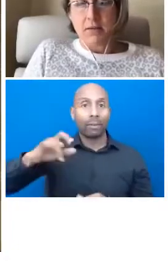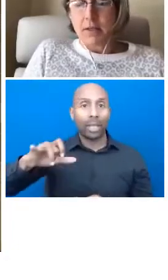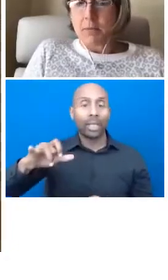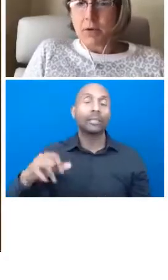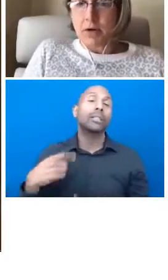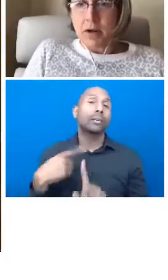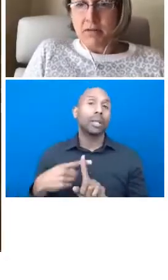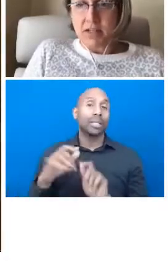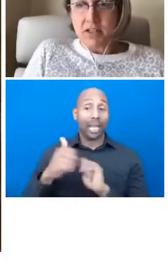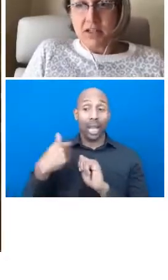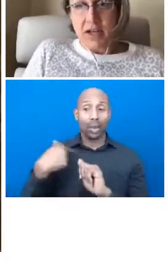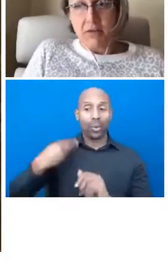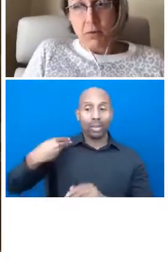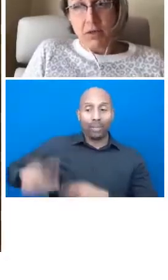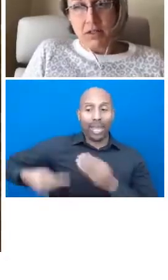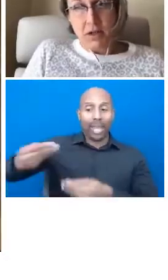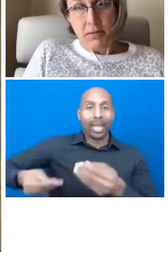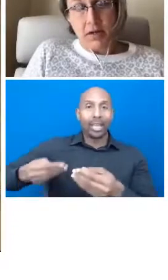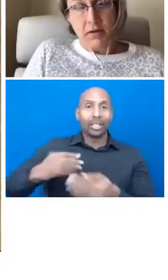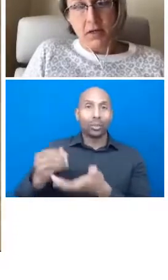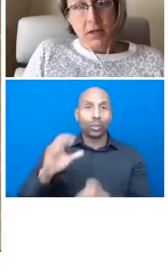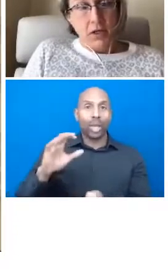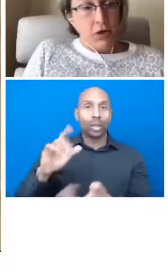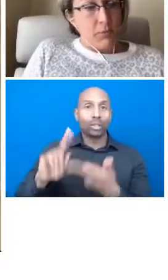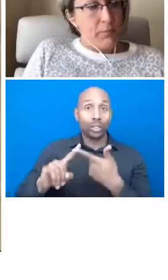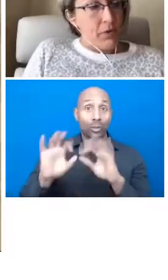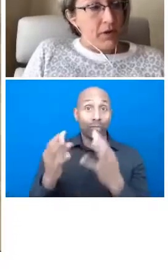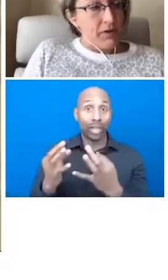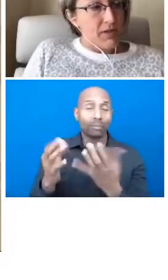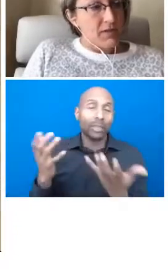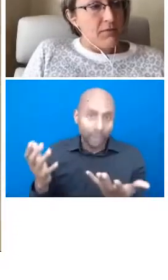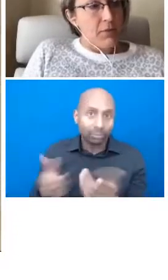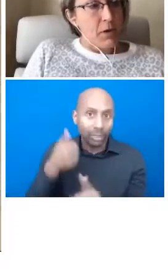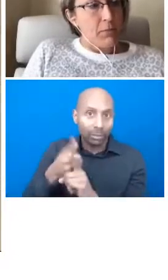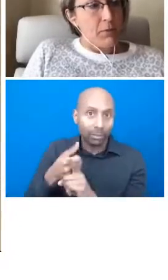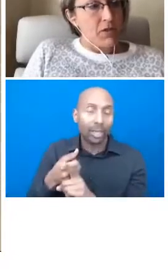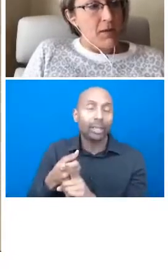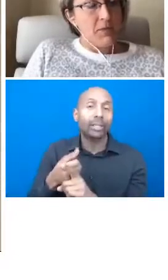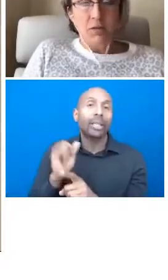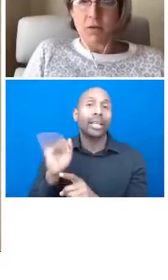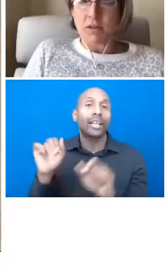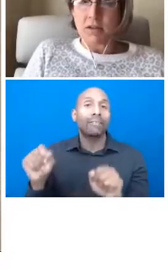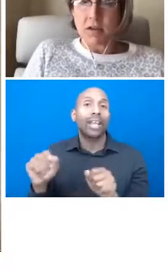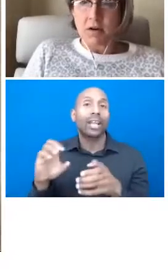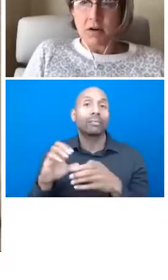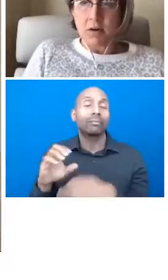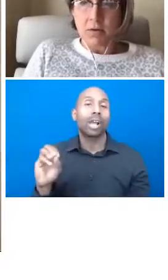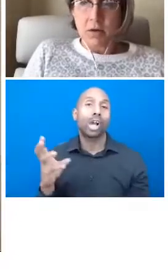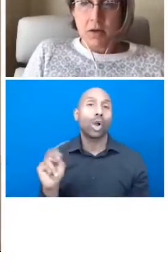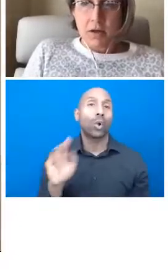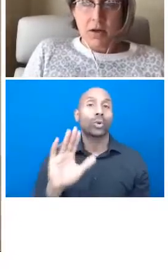It's an interesting conversation to have when we talk about pulling ourselves up by our